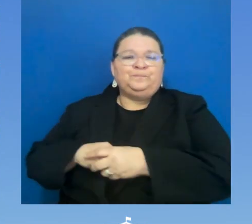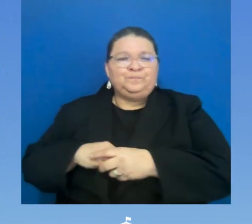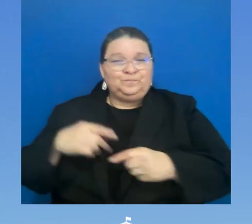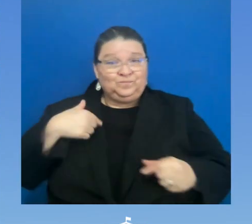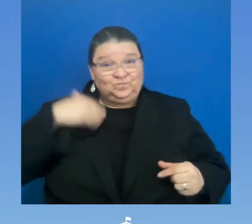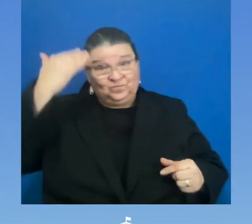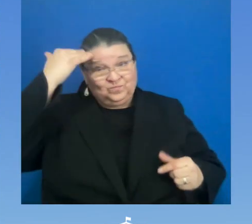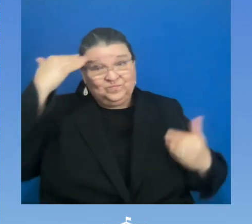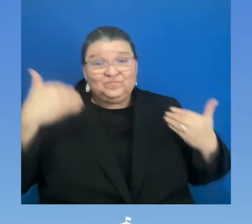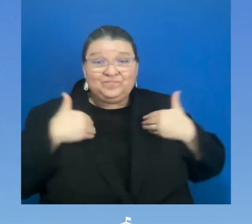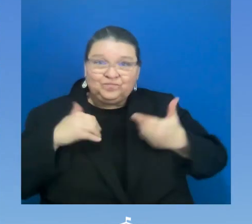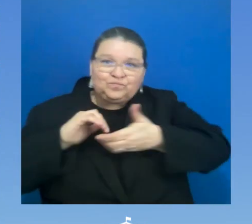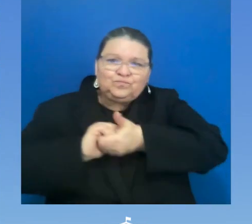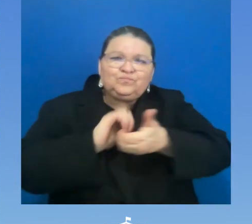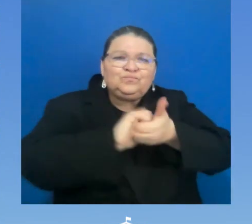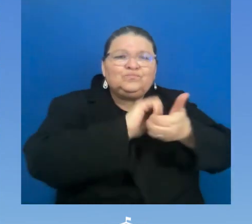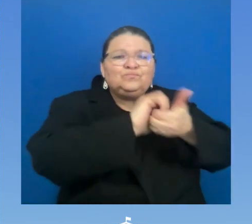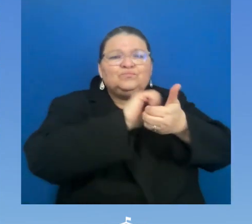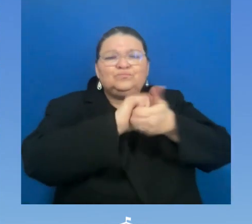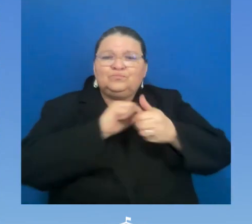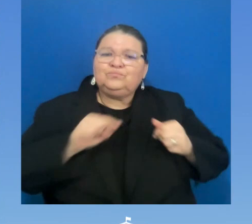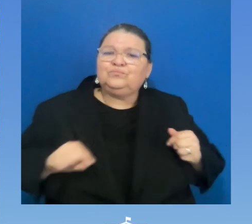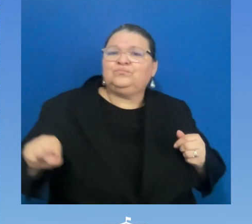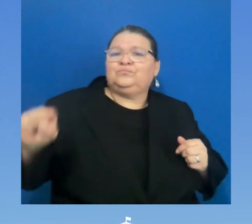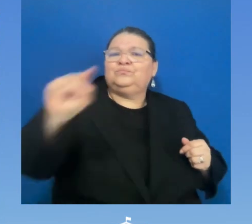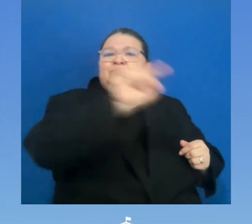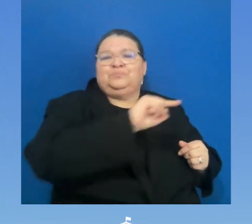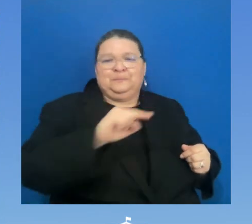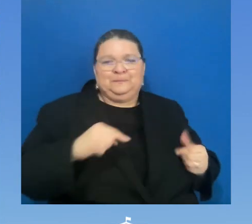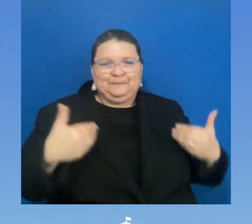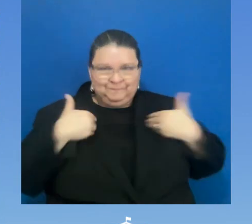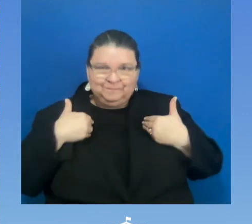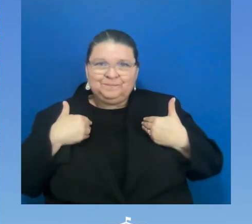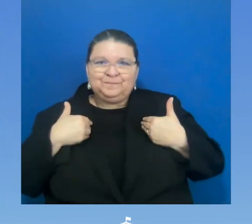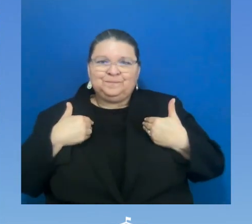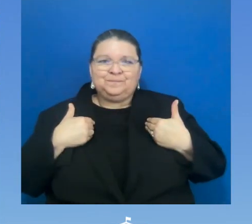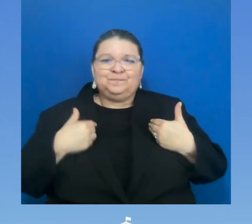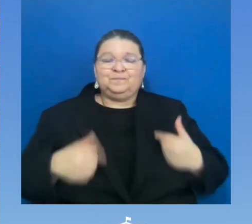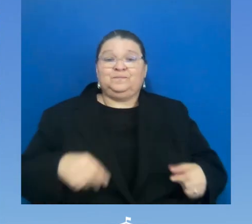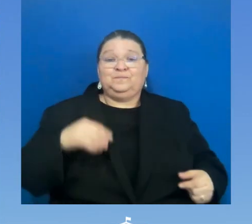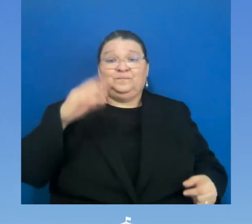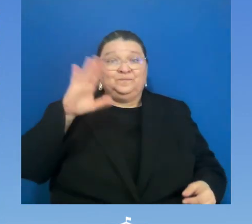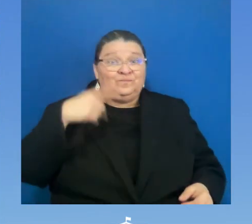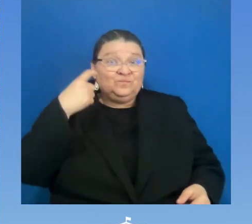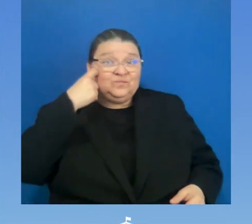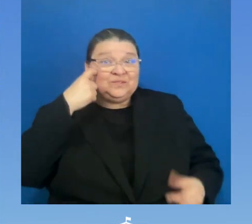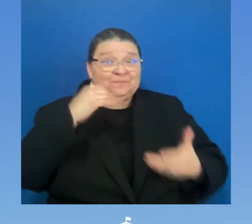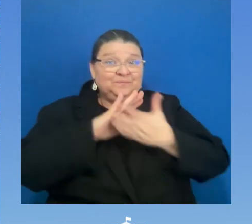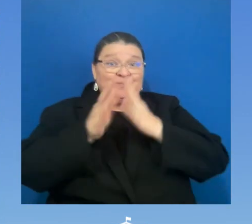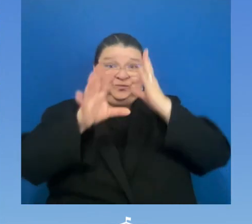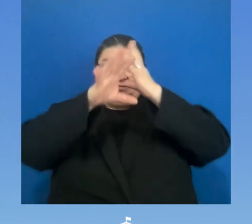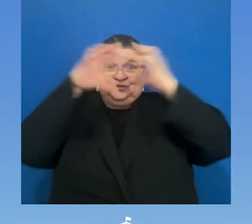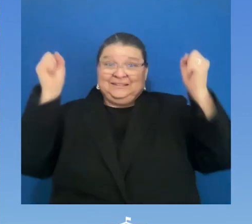re-elected president, right? Ms. Cone: Yes. The Vice President: Yes, you were. Fantastic. Do you mind sharing with us without --